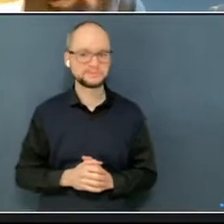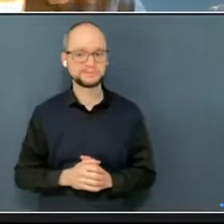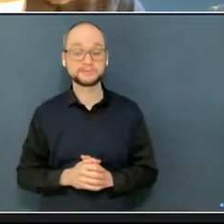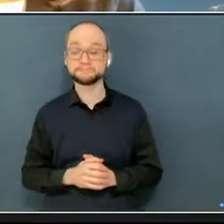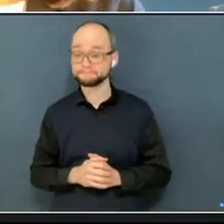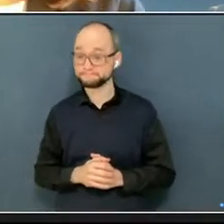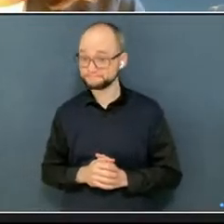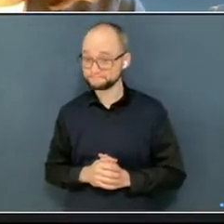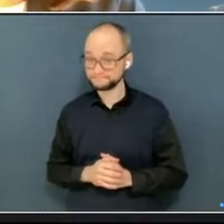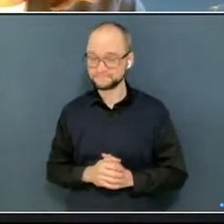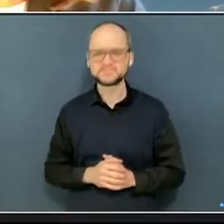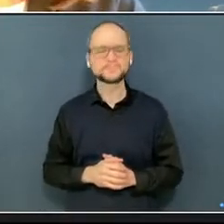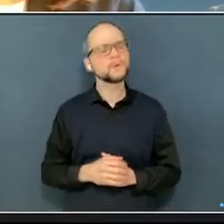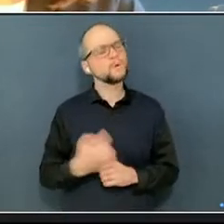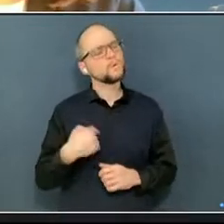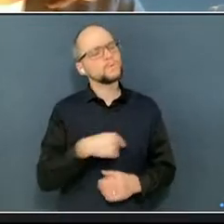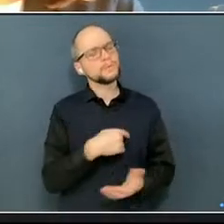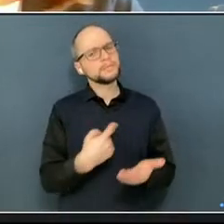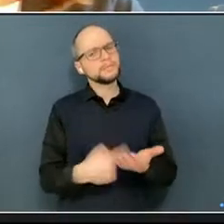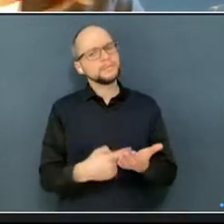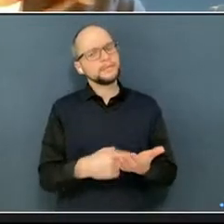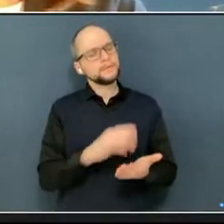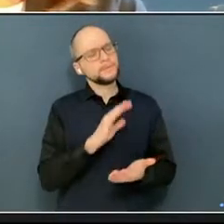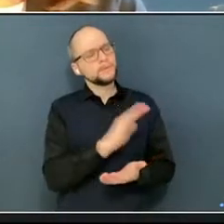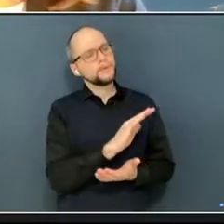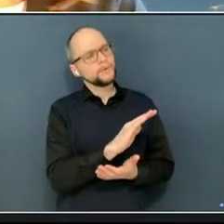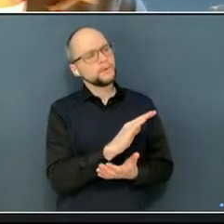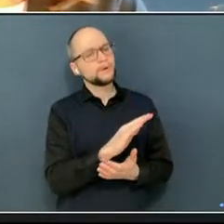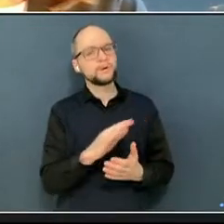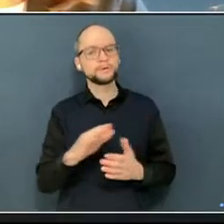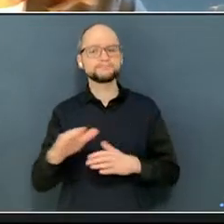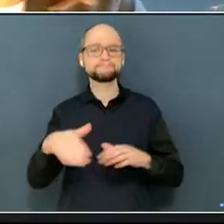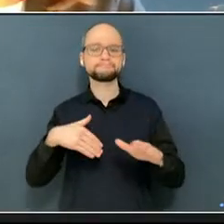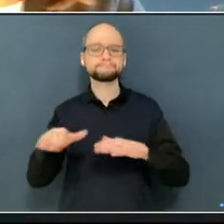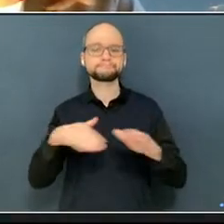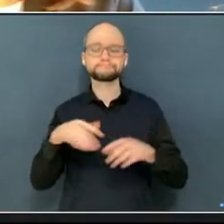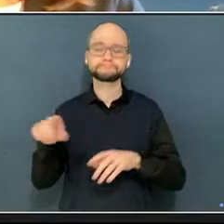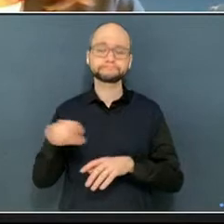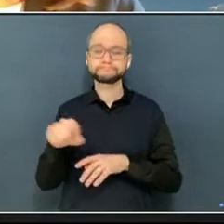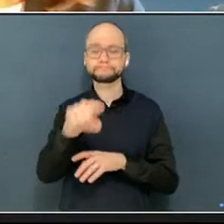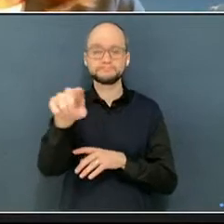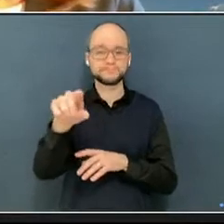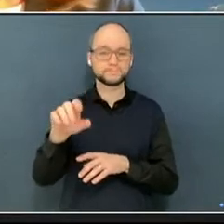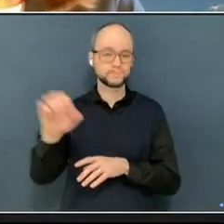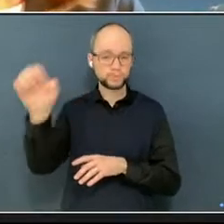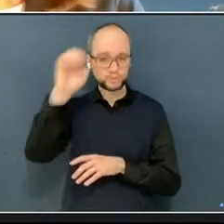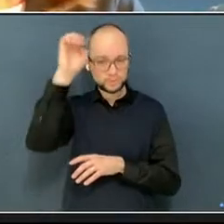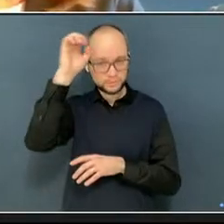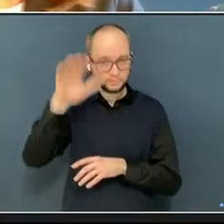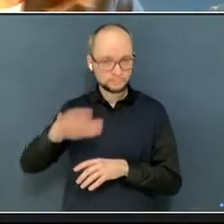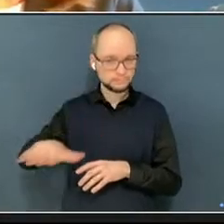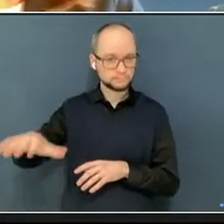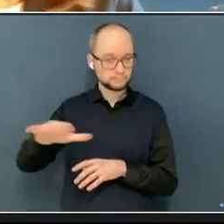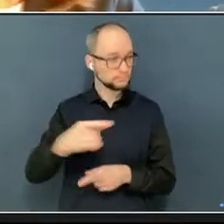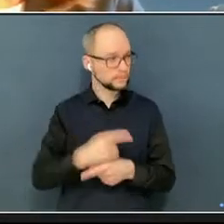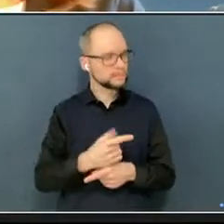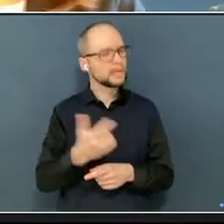talked about your walking tour of Europe. Was there any particular park that stood out for you